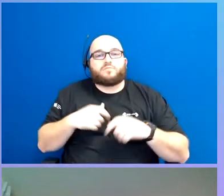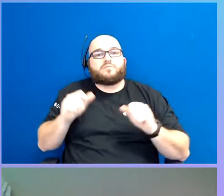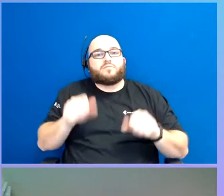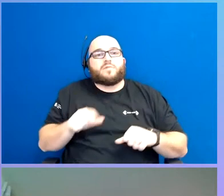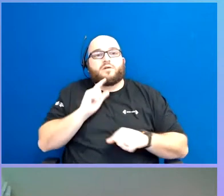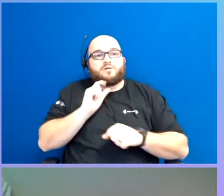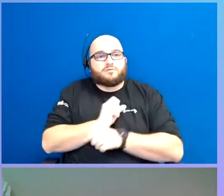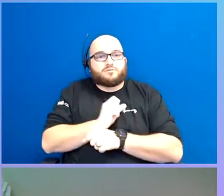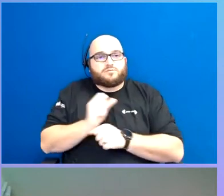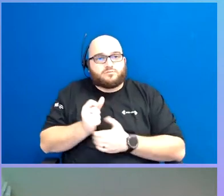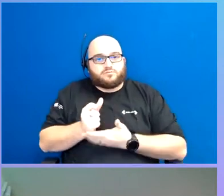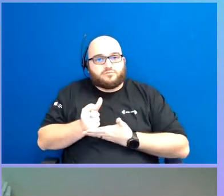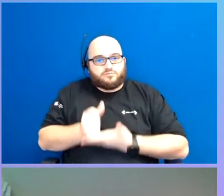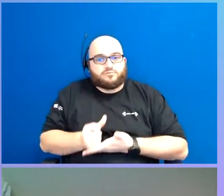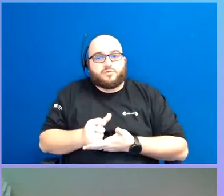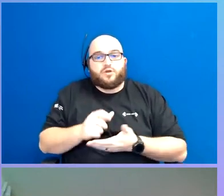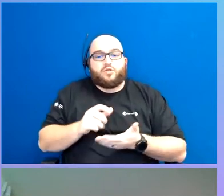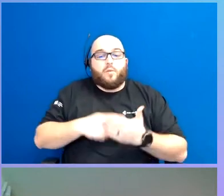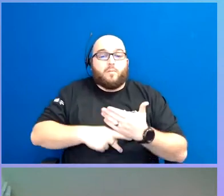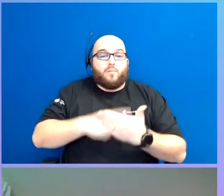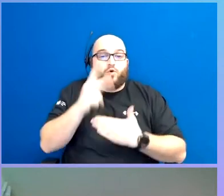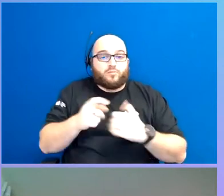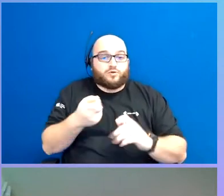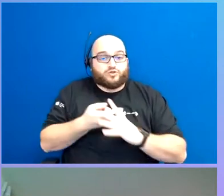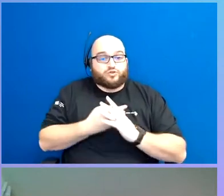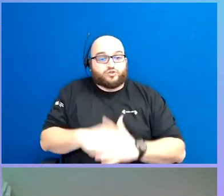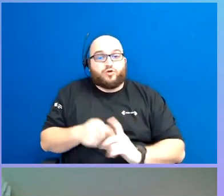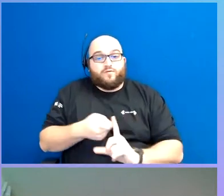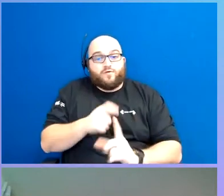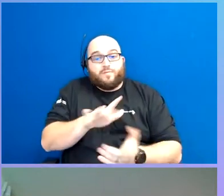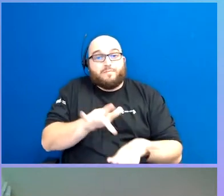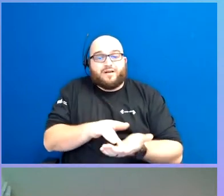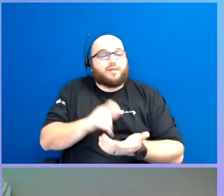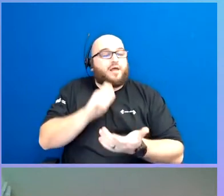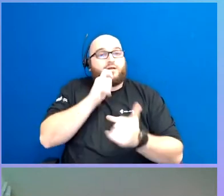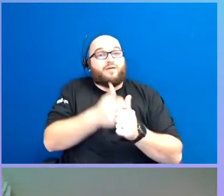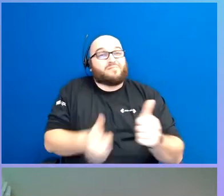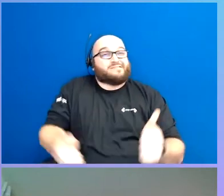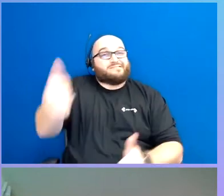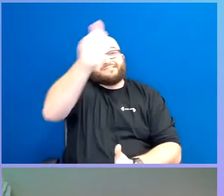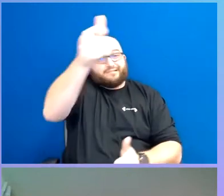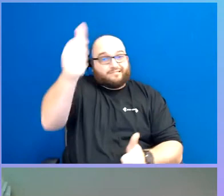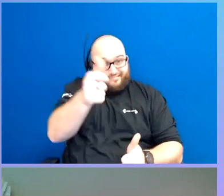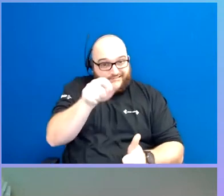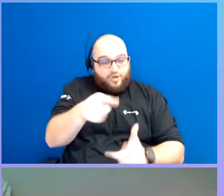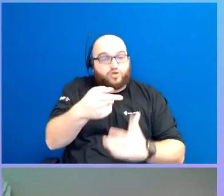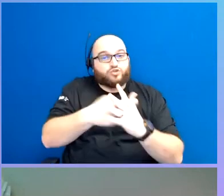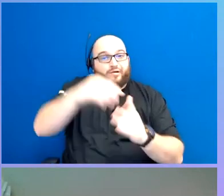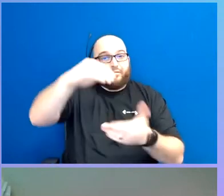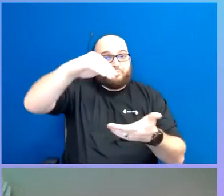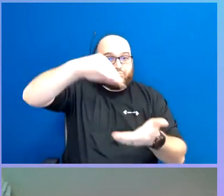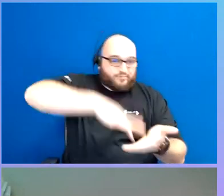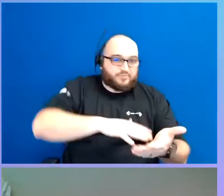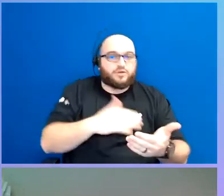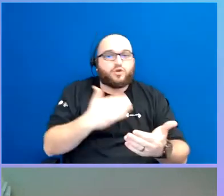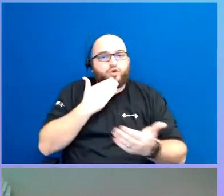from middle and, and it has